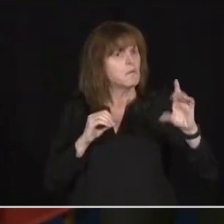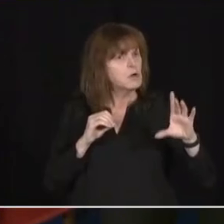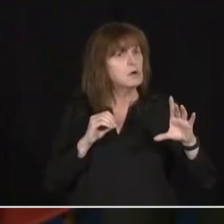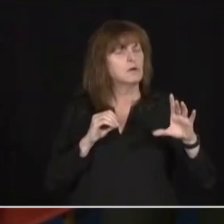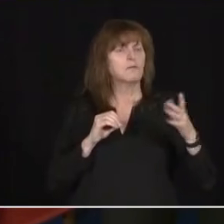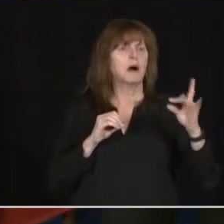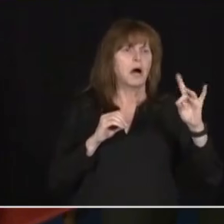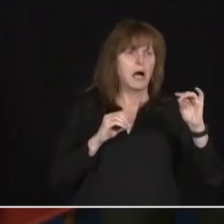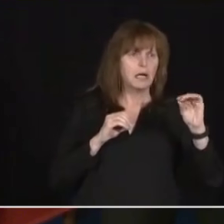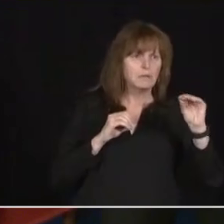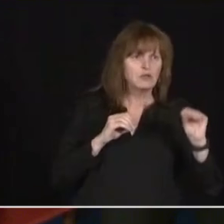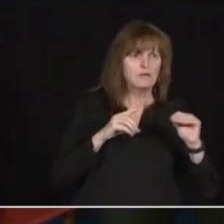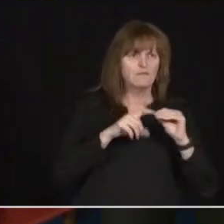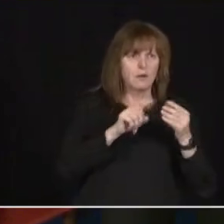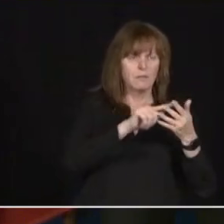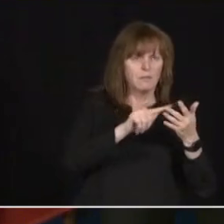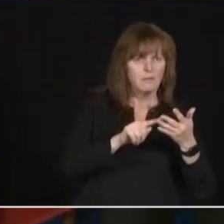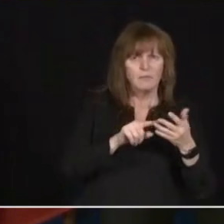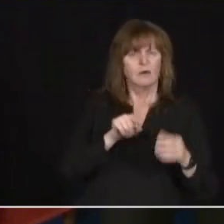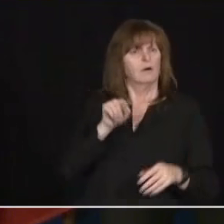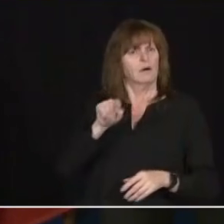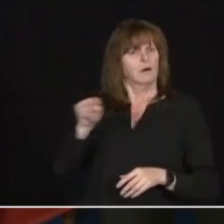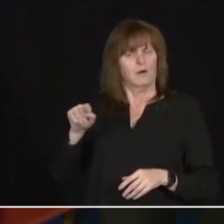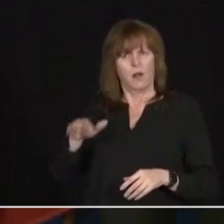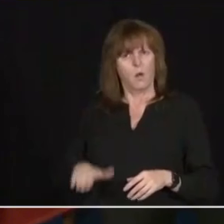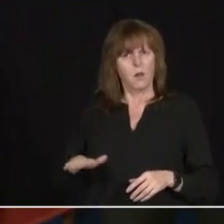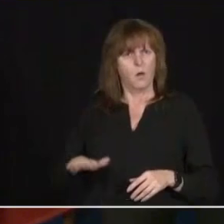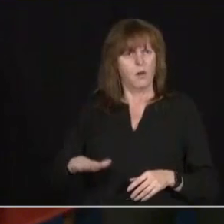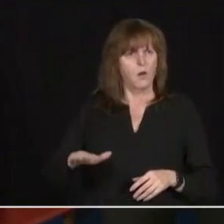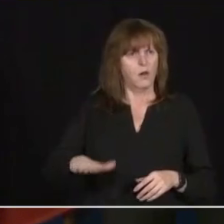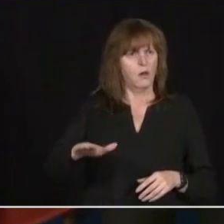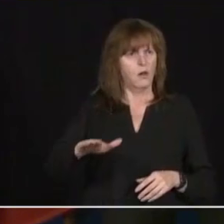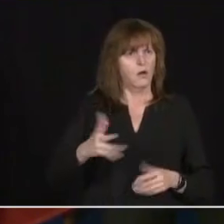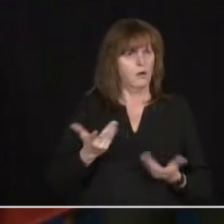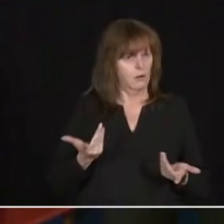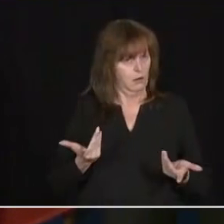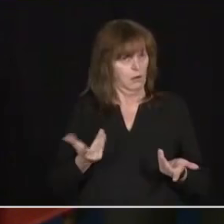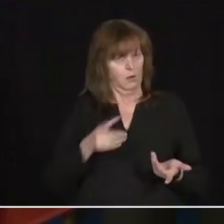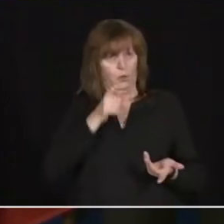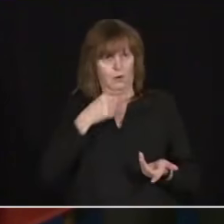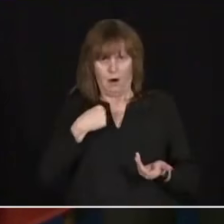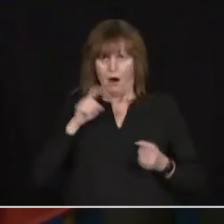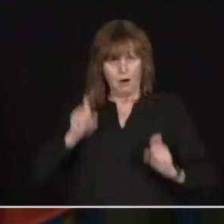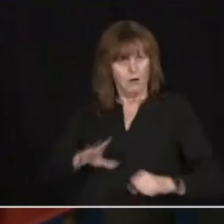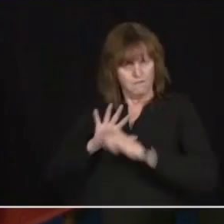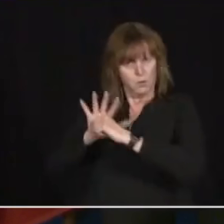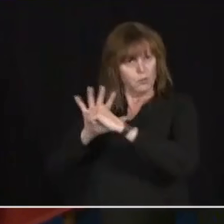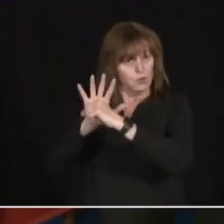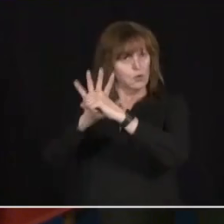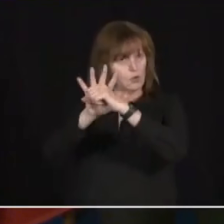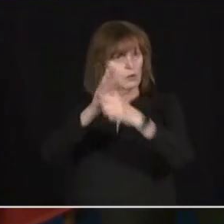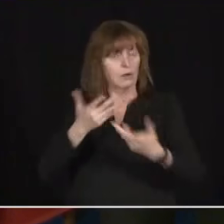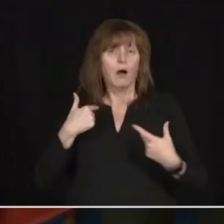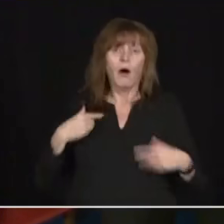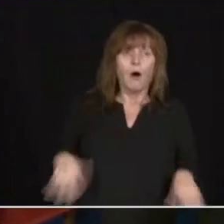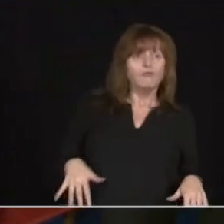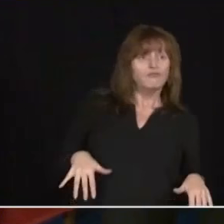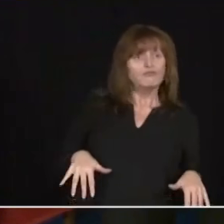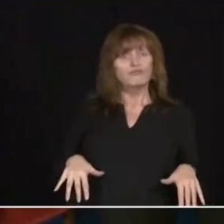something is wrong. And if I sit back and don't push these regions, who else is going to push them?